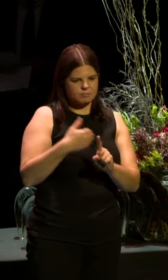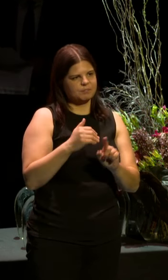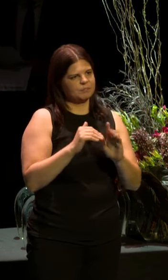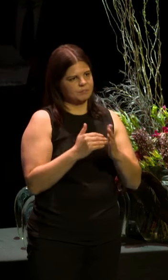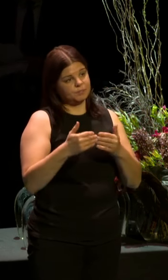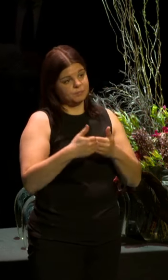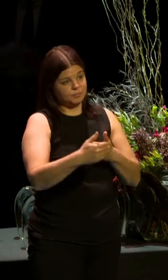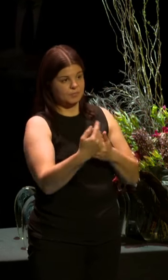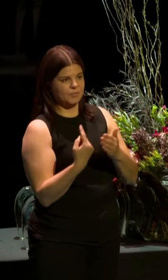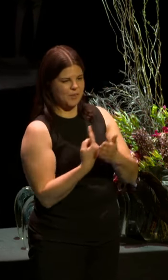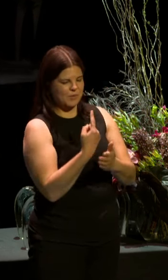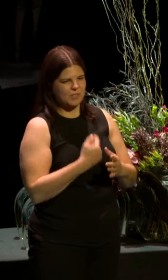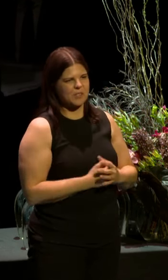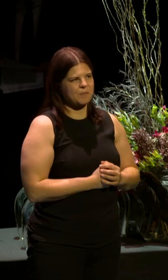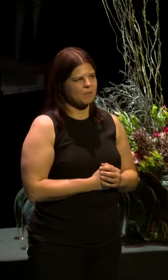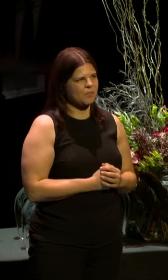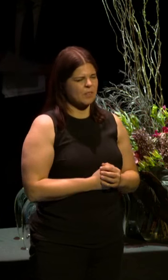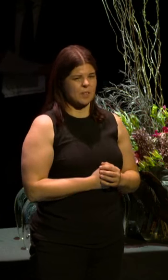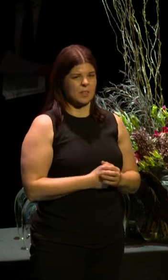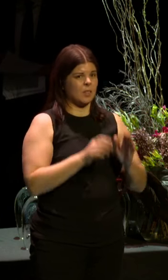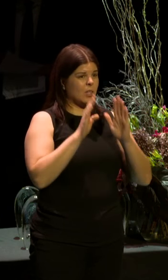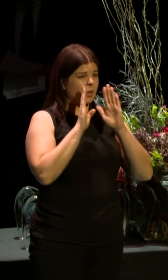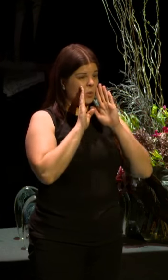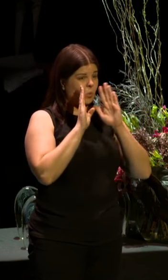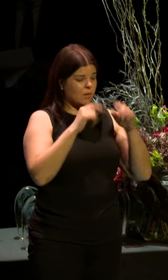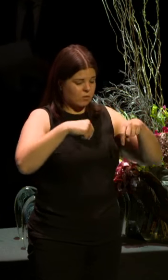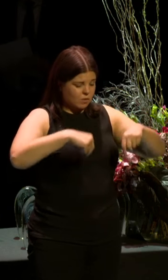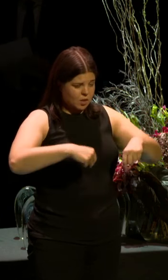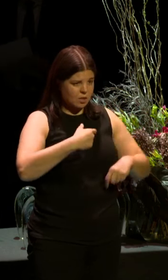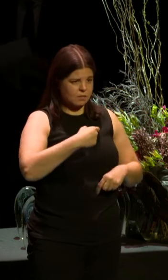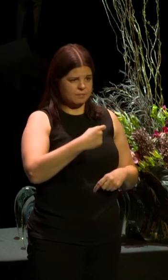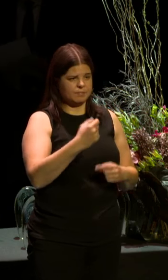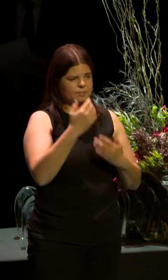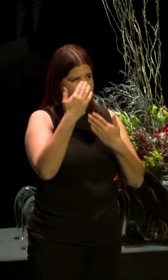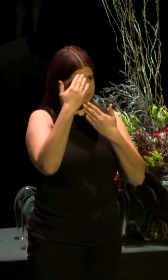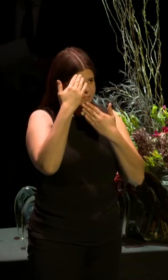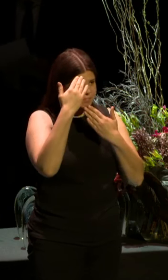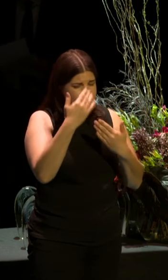It is a significant honour for me to be here in celebration with all these amazing artists